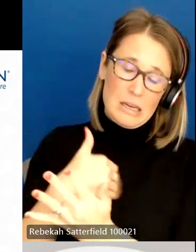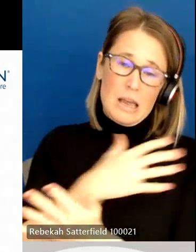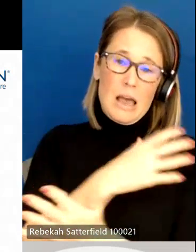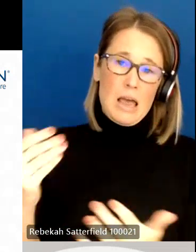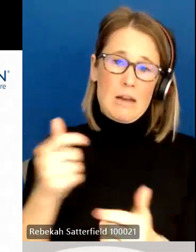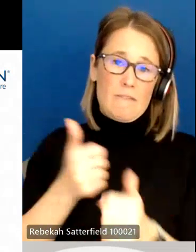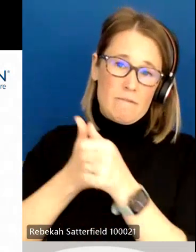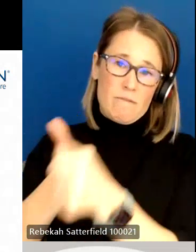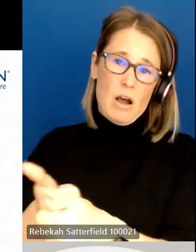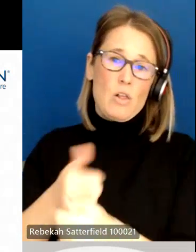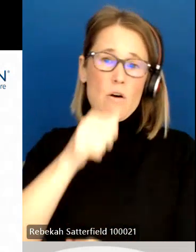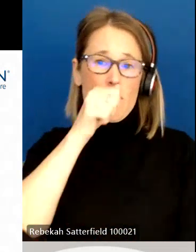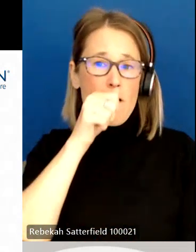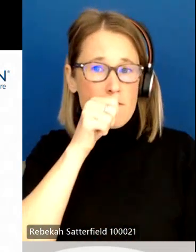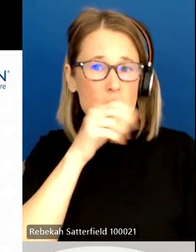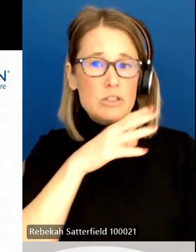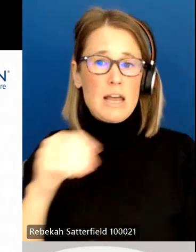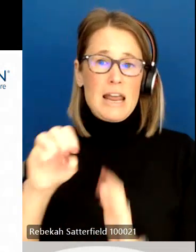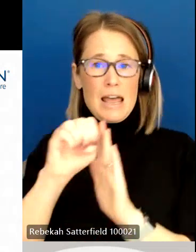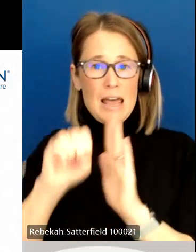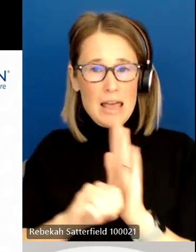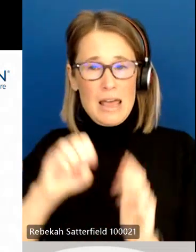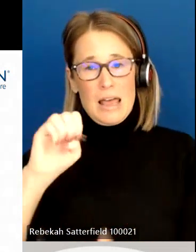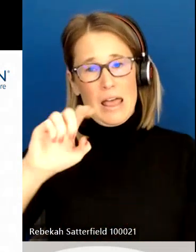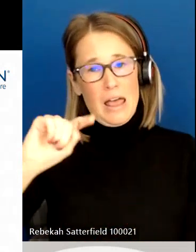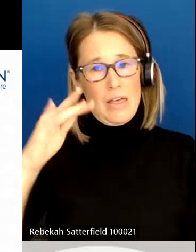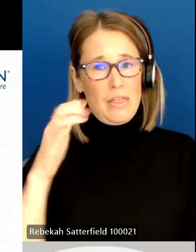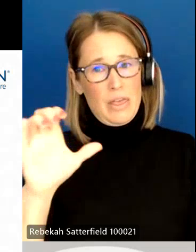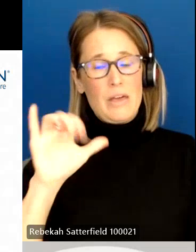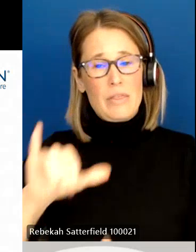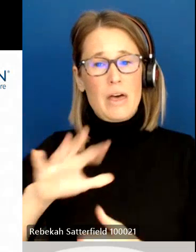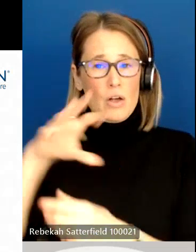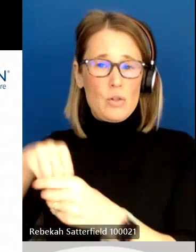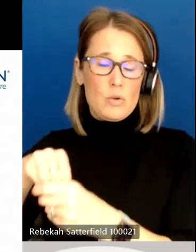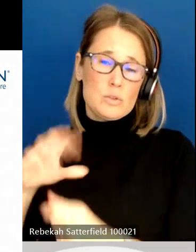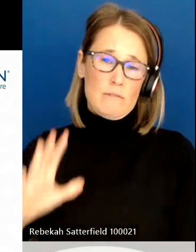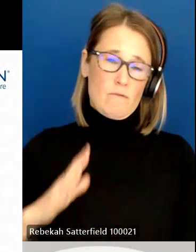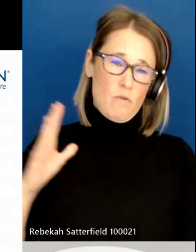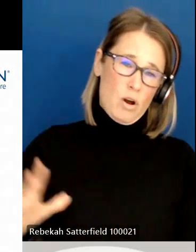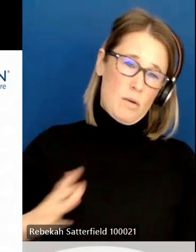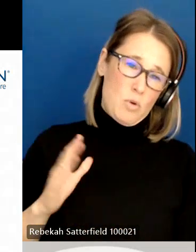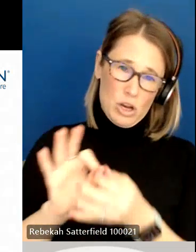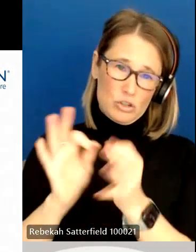confidentiality which requires formal interpreting and translation training okay and in some cases